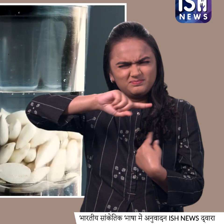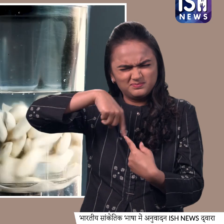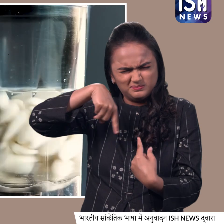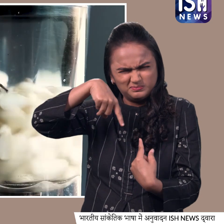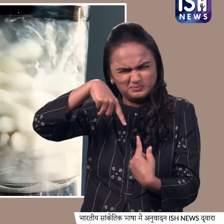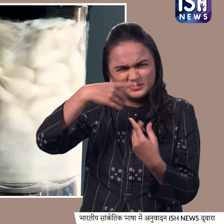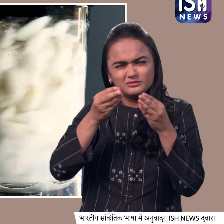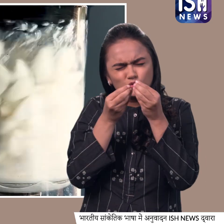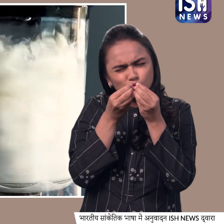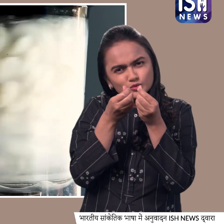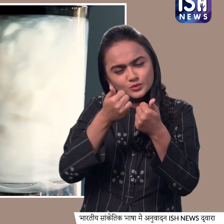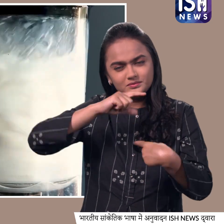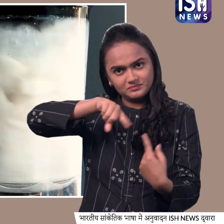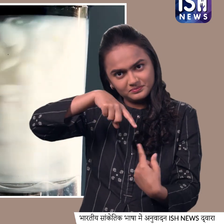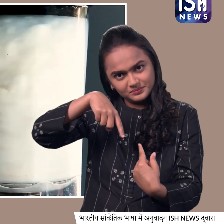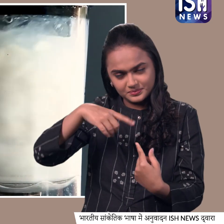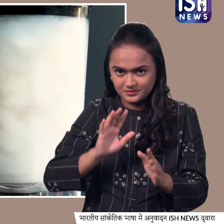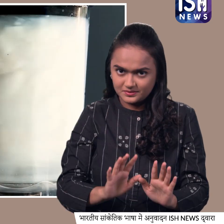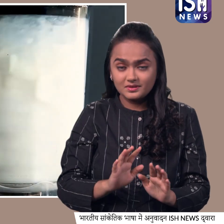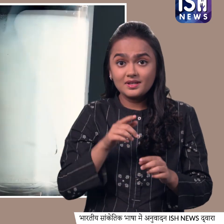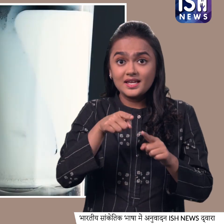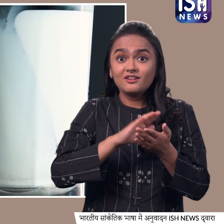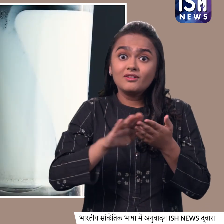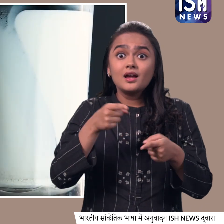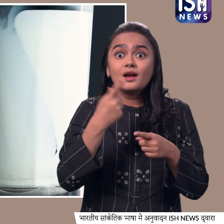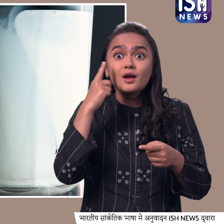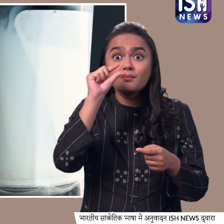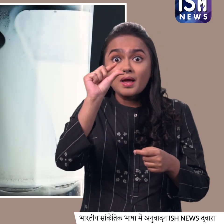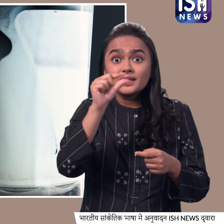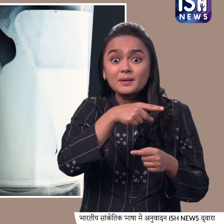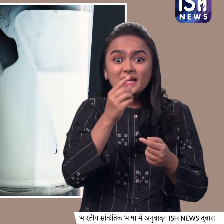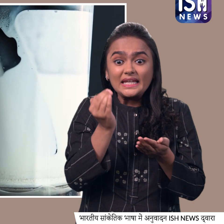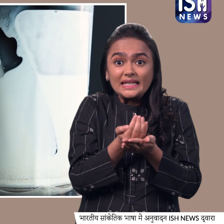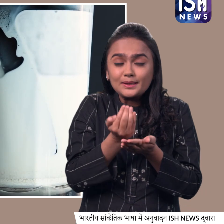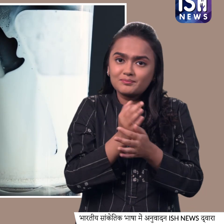Blend it and make a smooth mixture. Our Almond cream is ready.